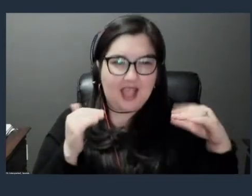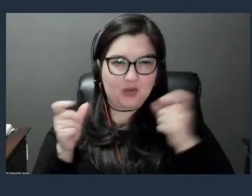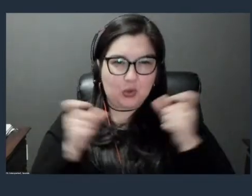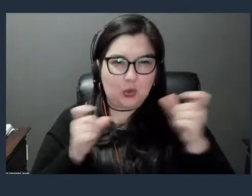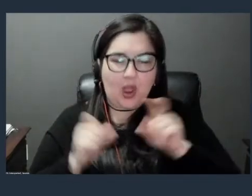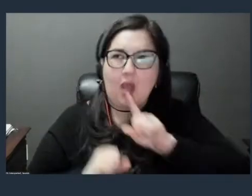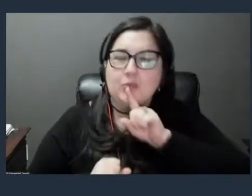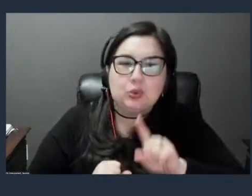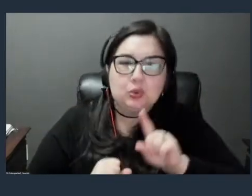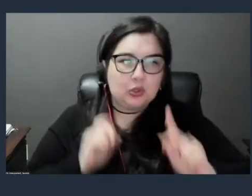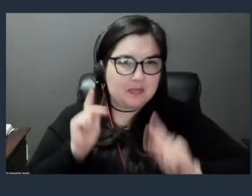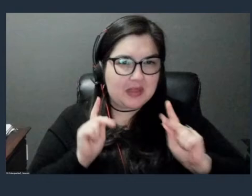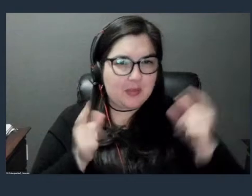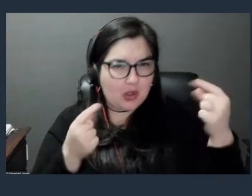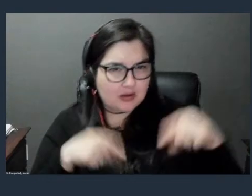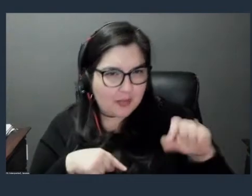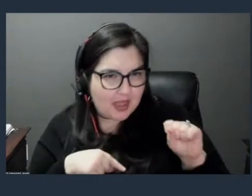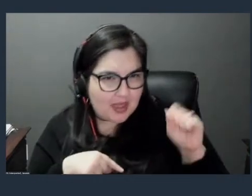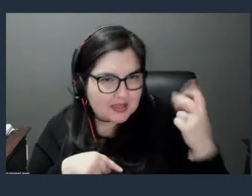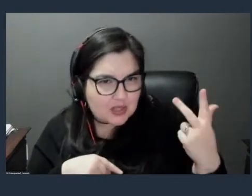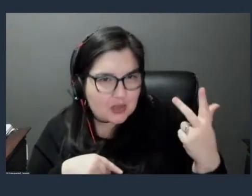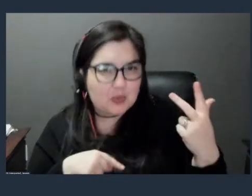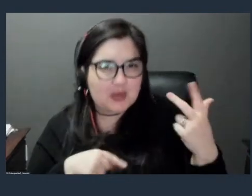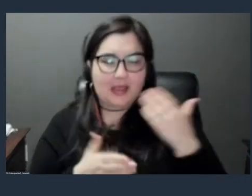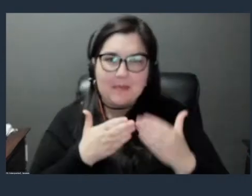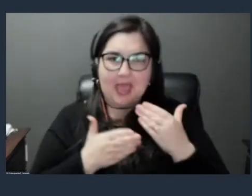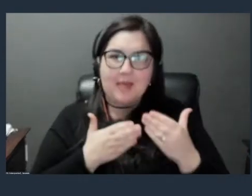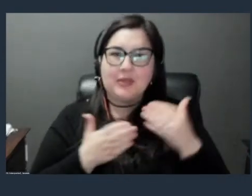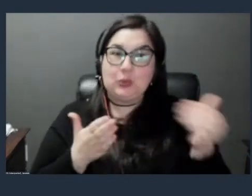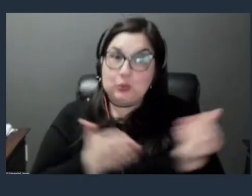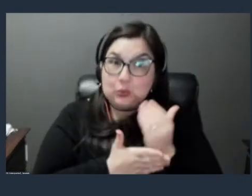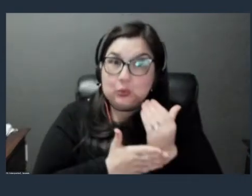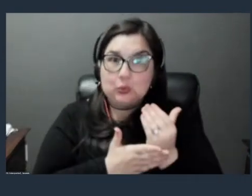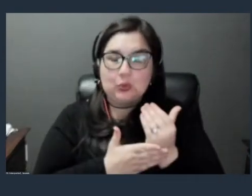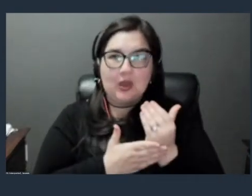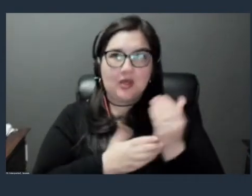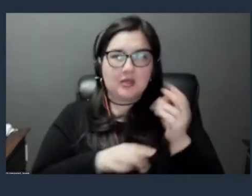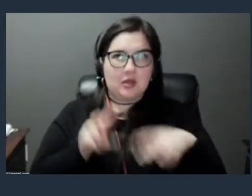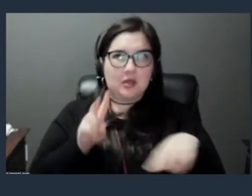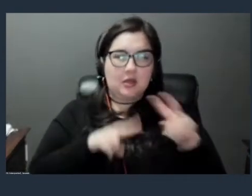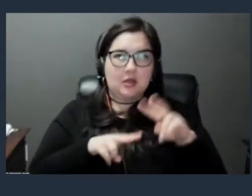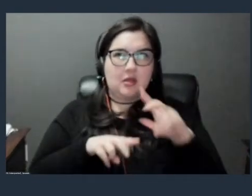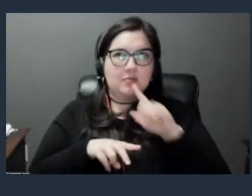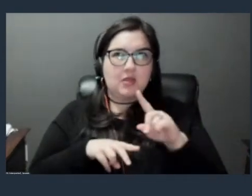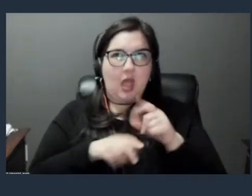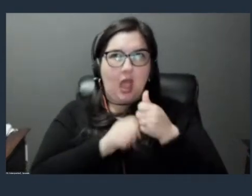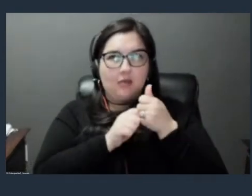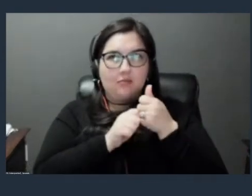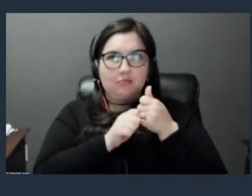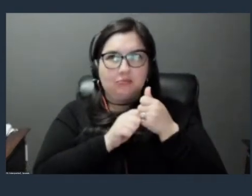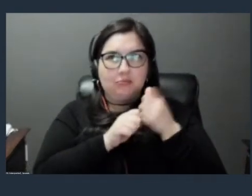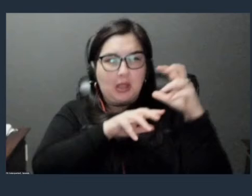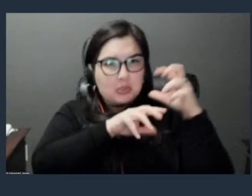that are new to S3 and looking at thinking, "Okay, I'm used to file systems." That's right. - Isn't S3 a file system?